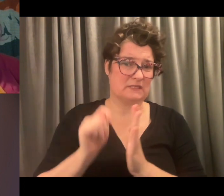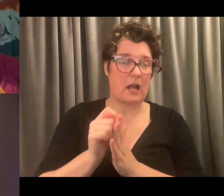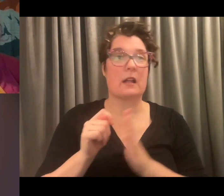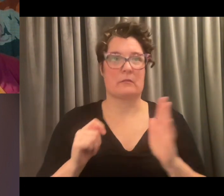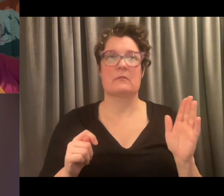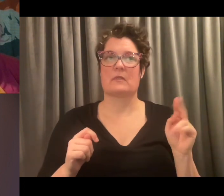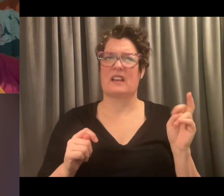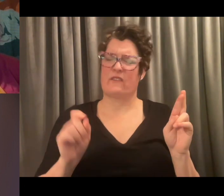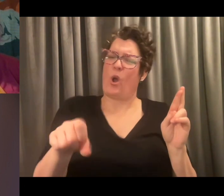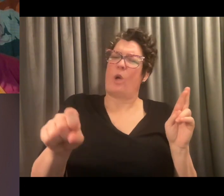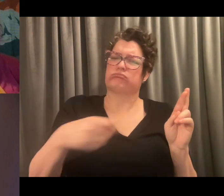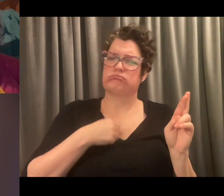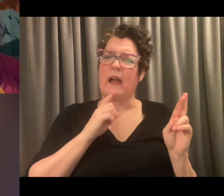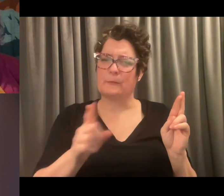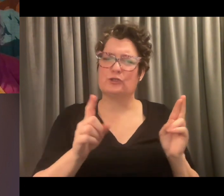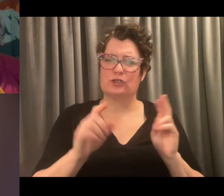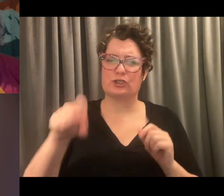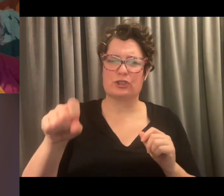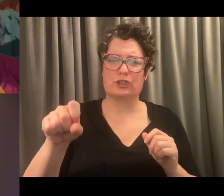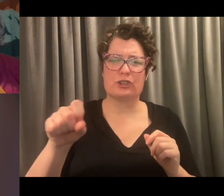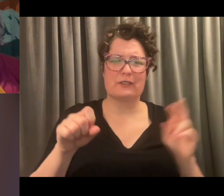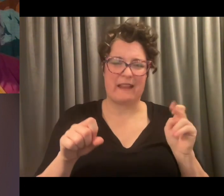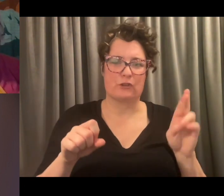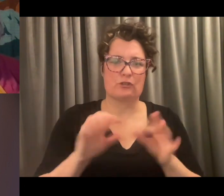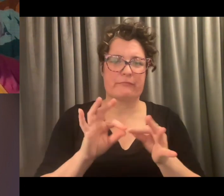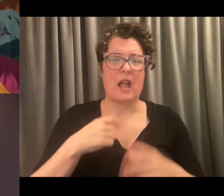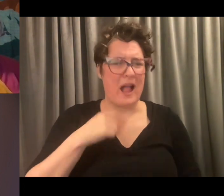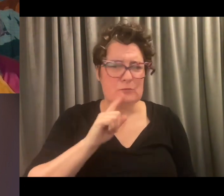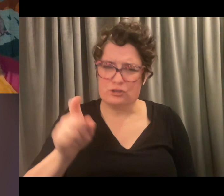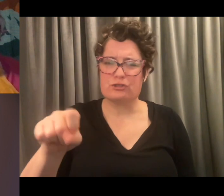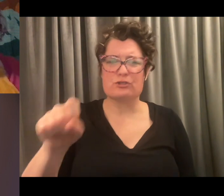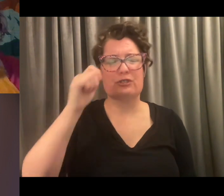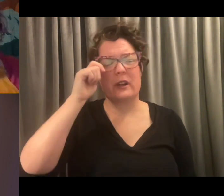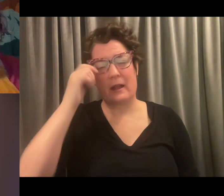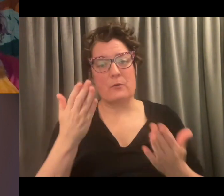and probably some of these things, like what we think of when we picture